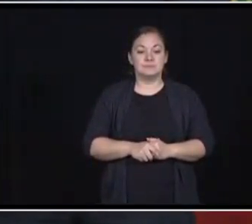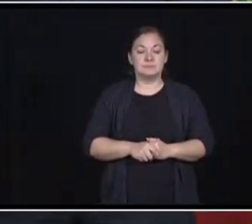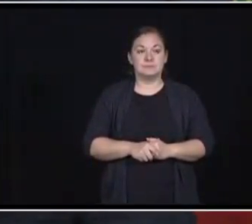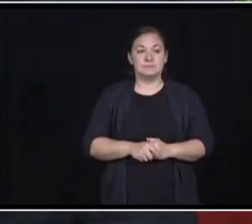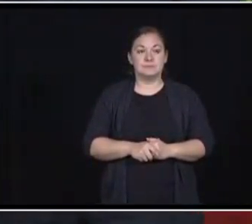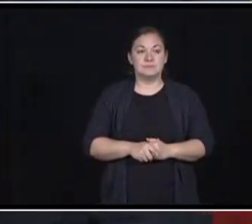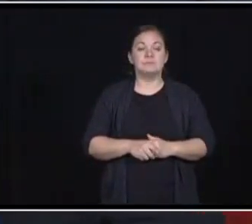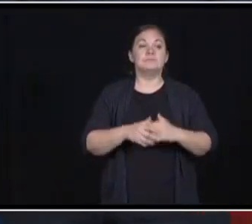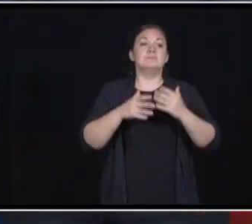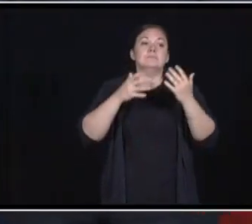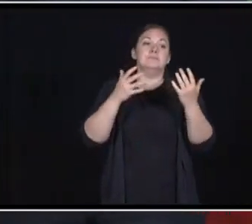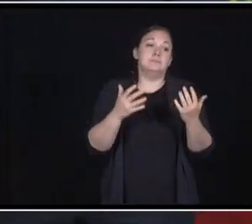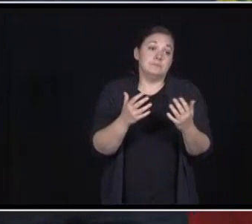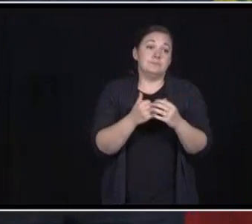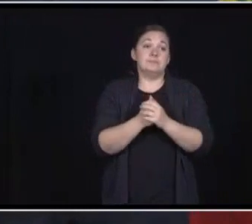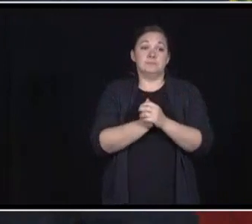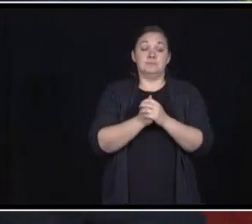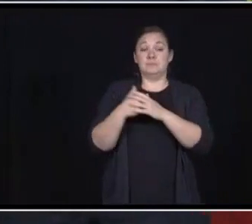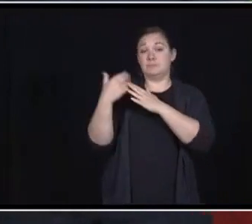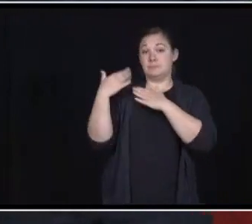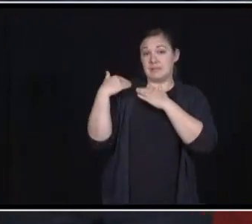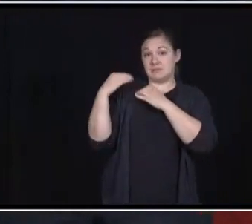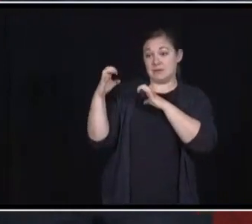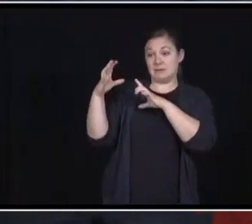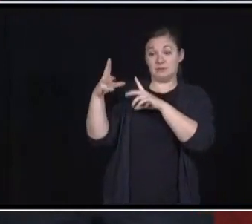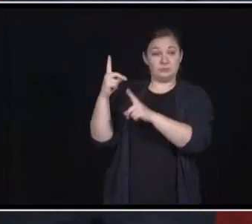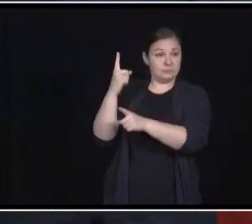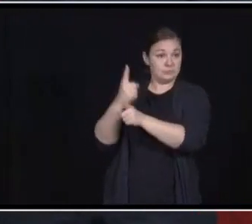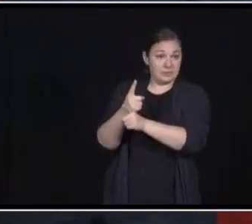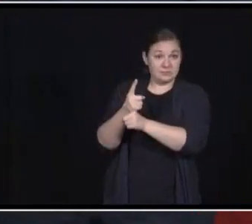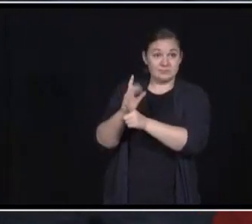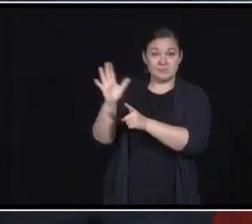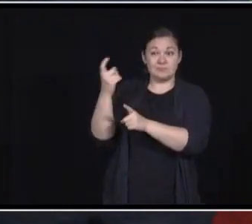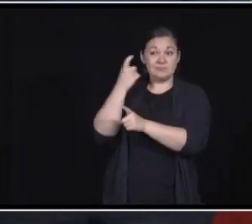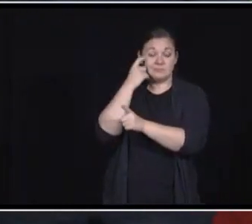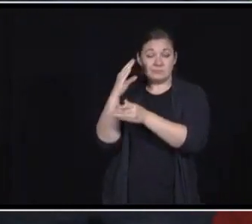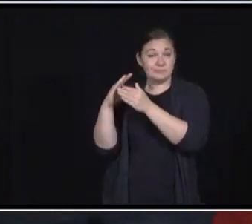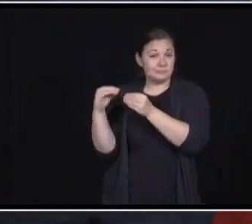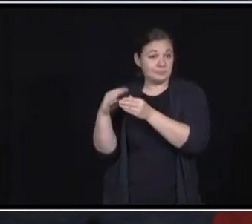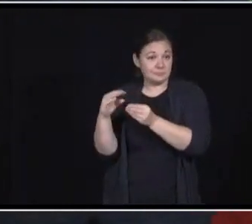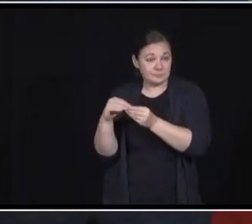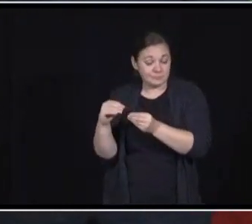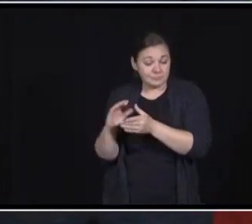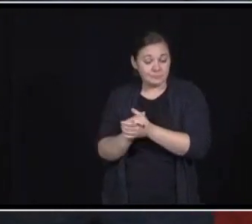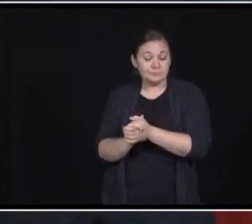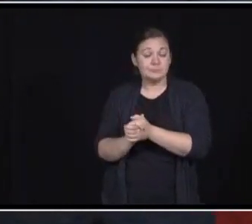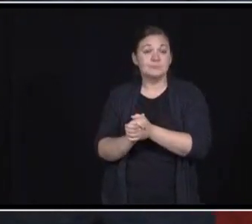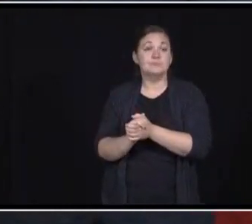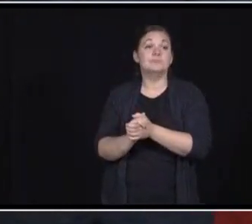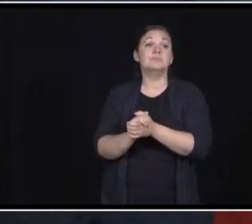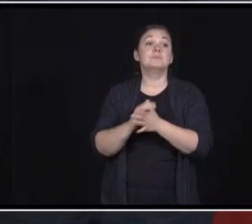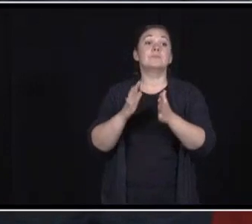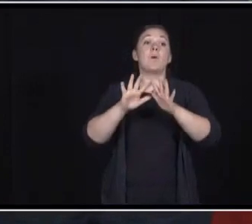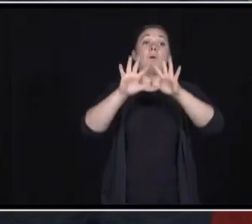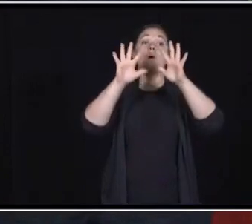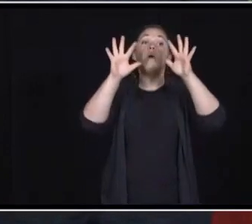And if we triage and focus on those high-risk communities, and improve the lives of prevention within them, we really think we can help reduce the risk.